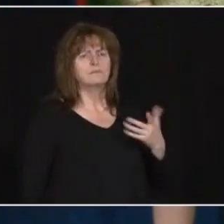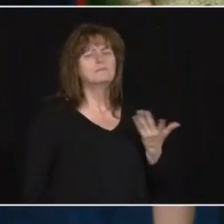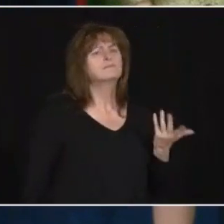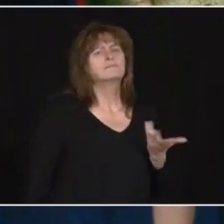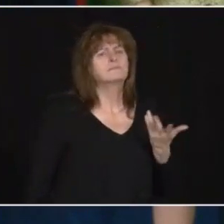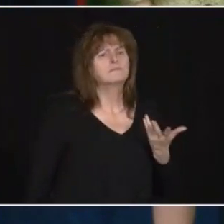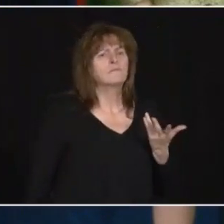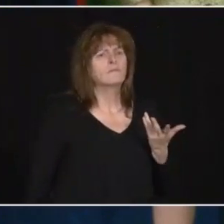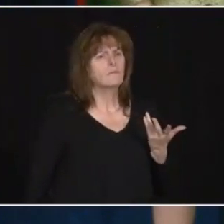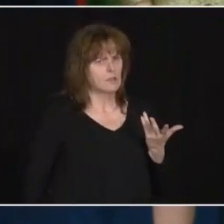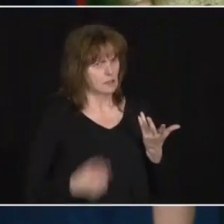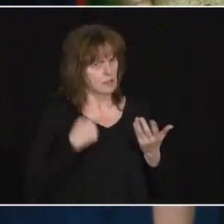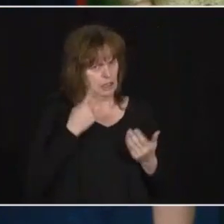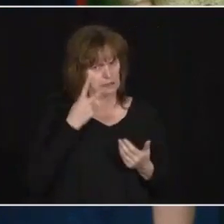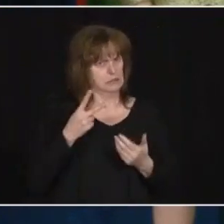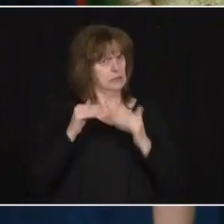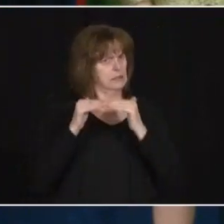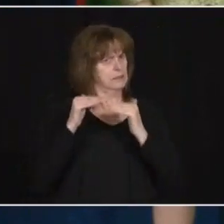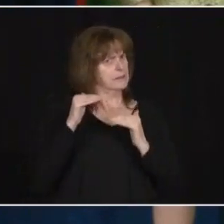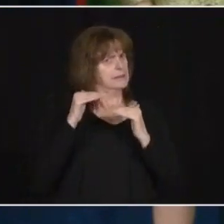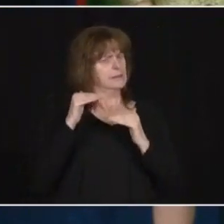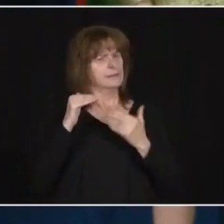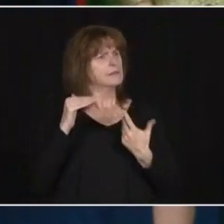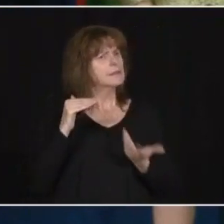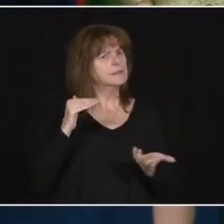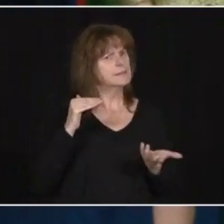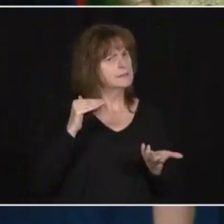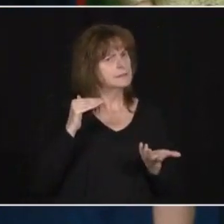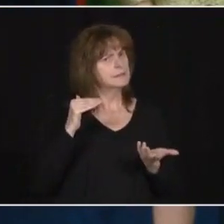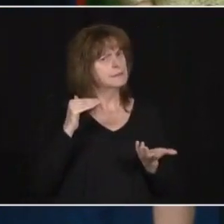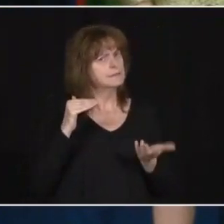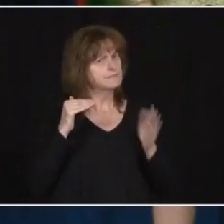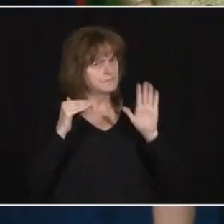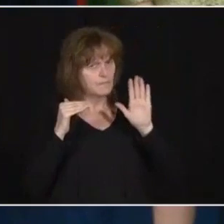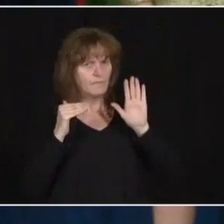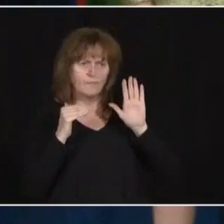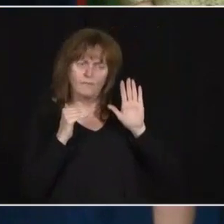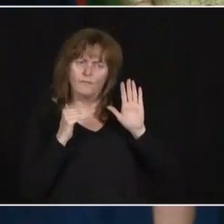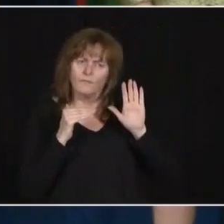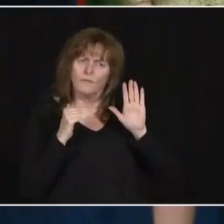first thing this morning when we see that we fell about a thousand short.